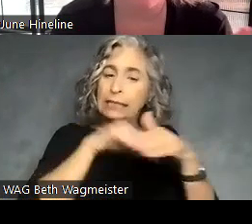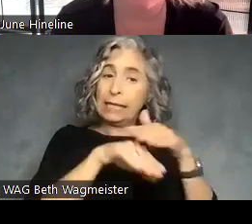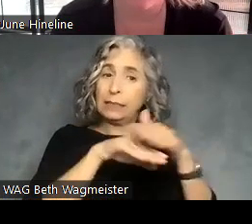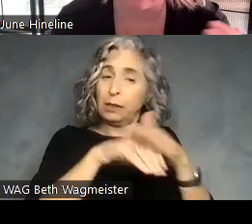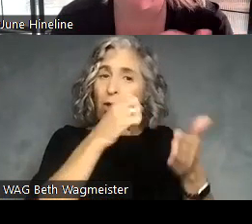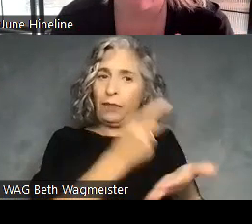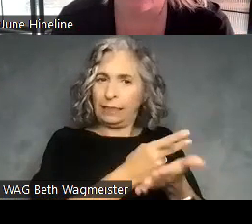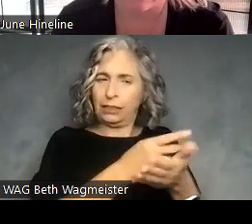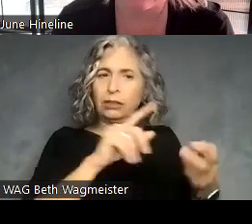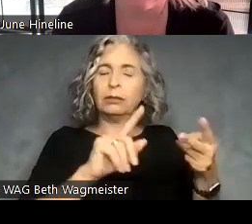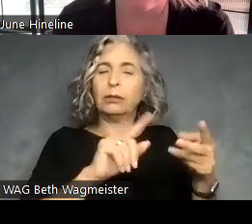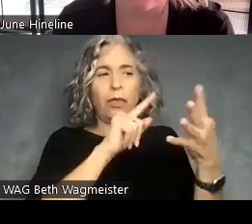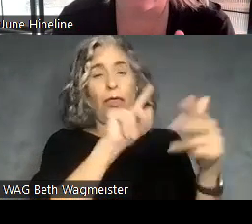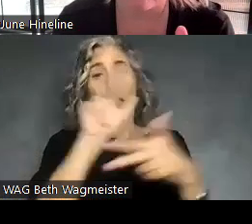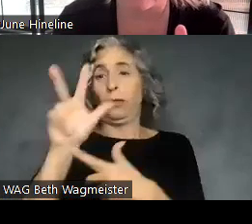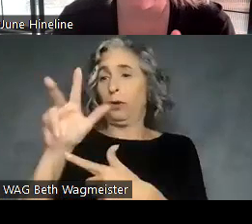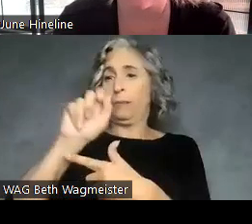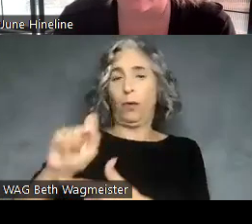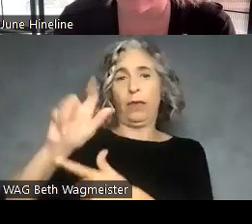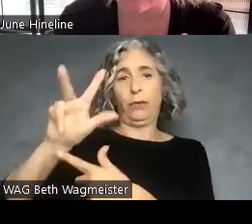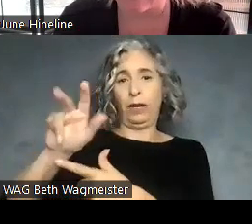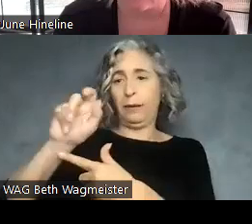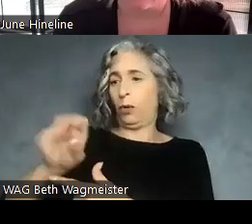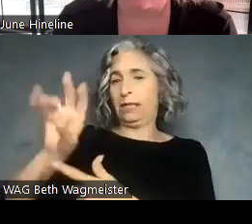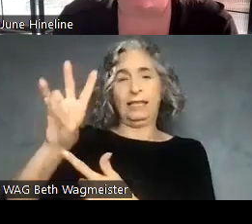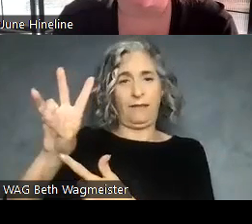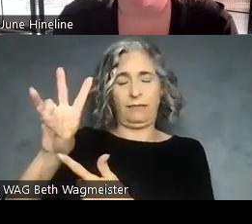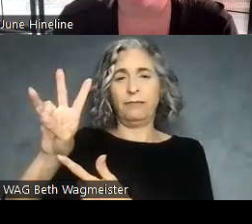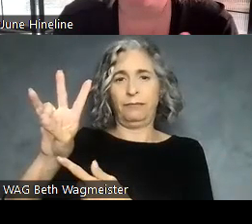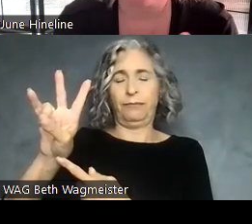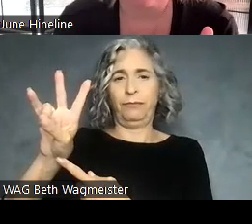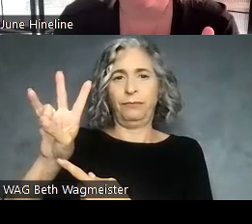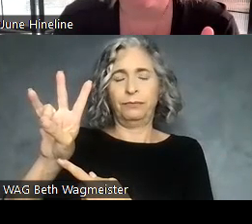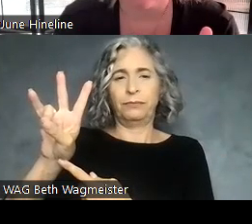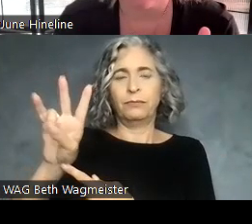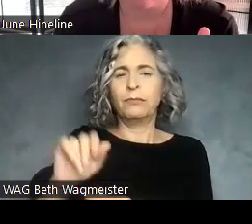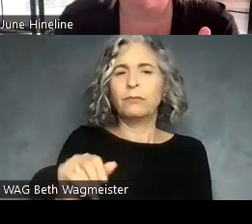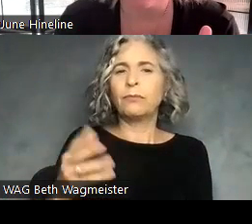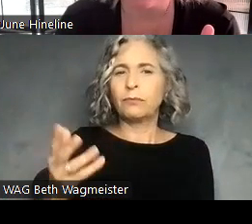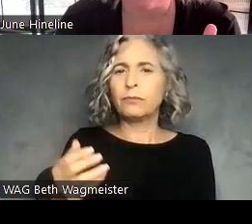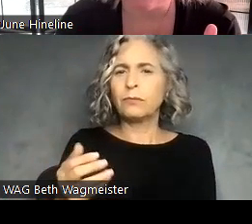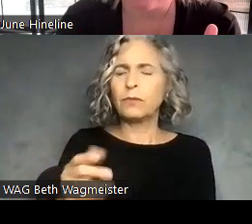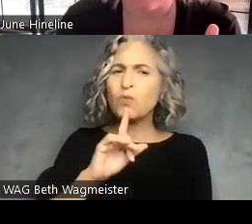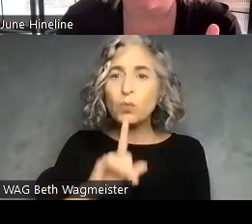user input, best practices should include giving your users options and choices. And